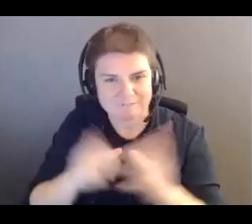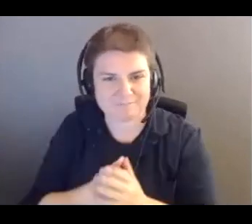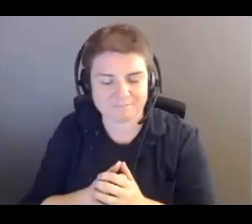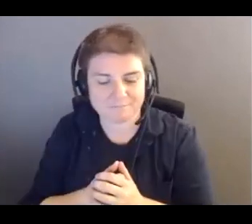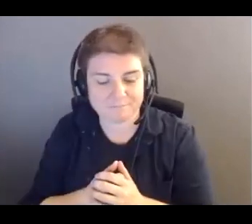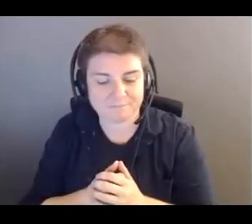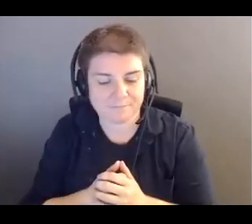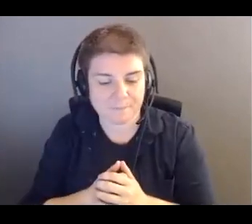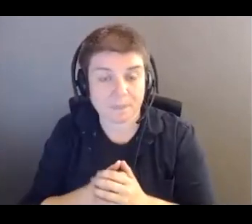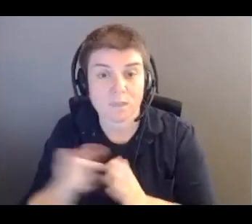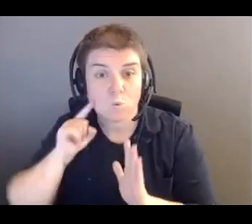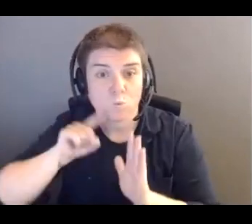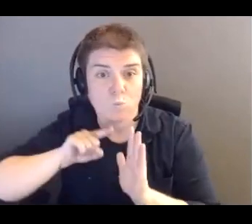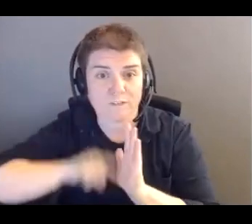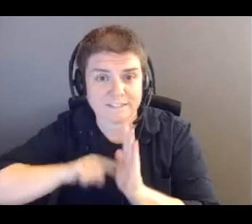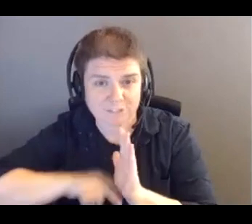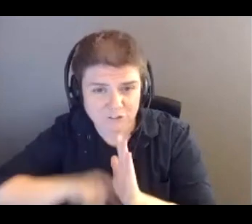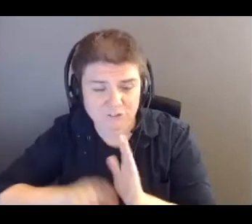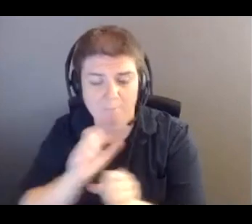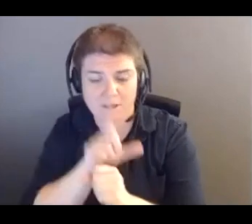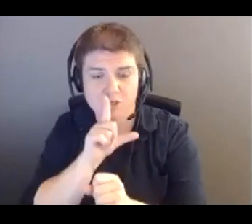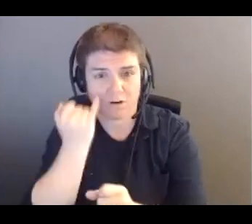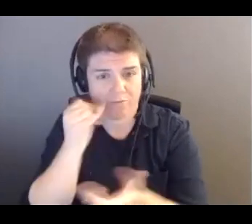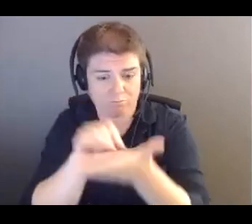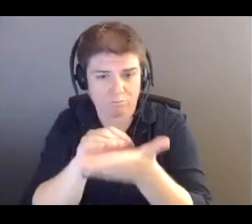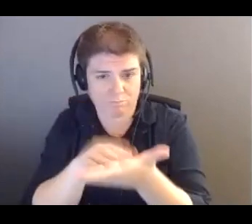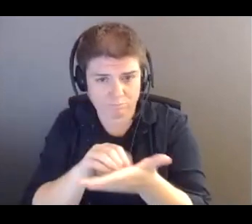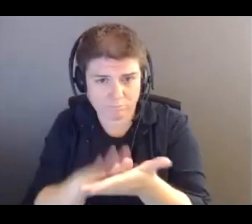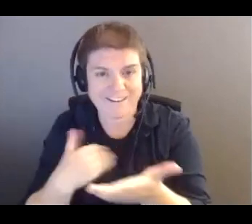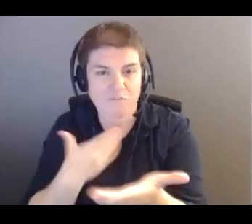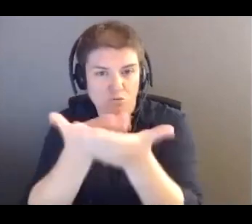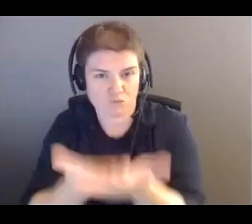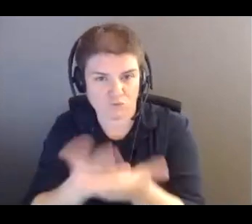that you can back up what you are stating in your application. It is also helpful to